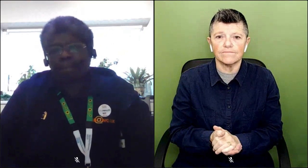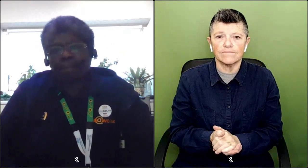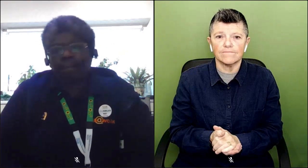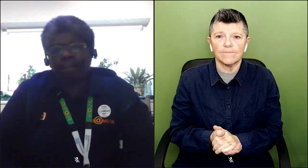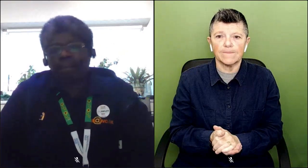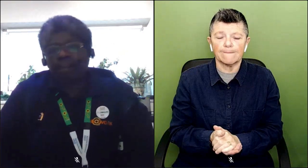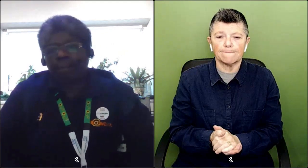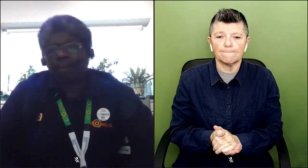Thank you, Dawn.